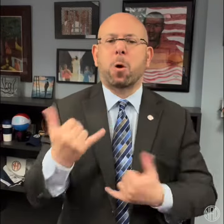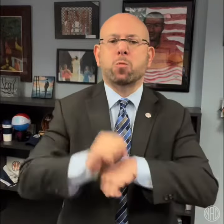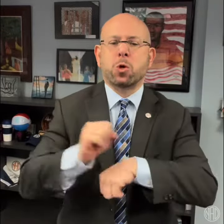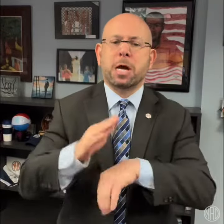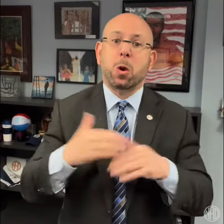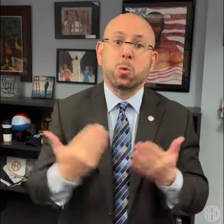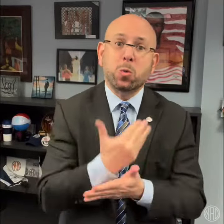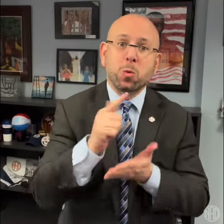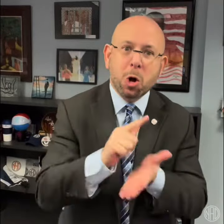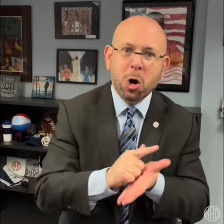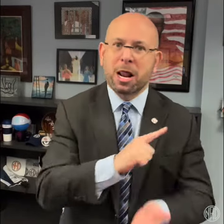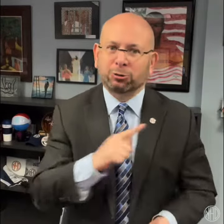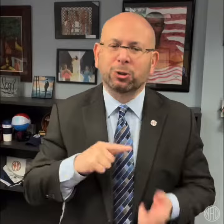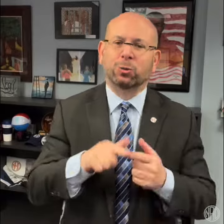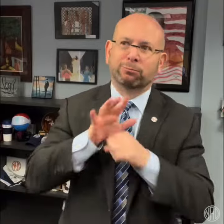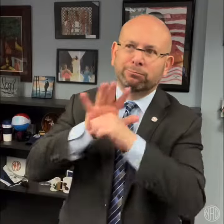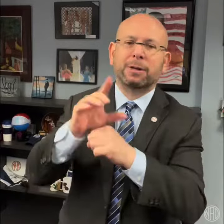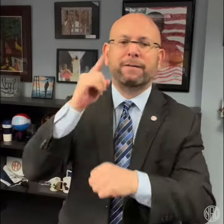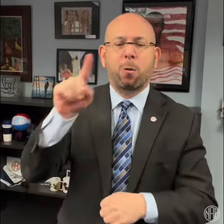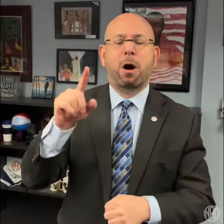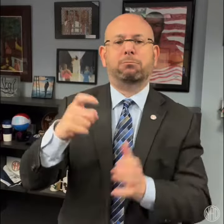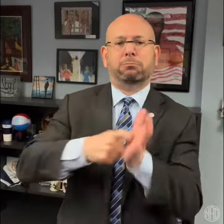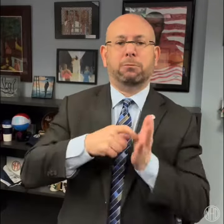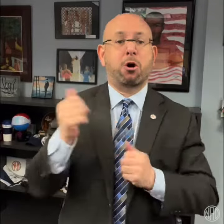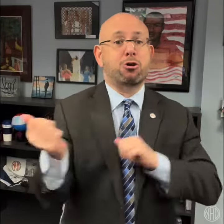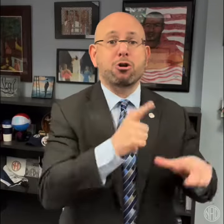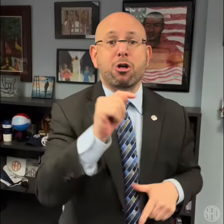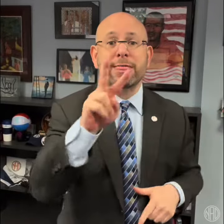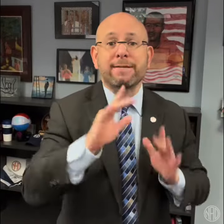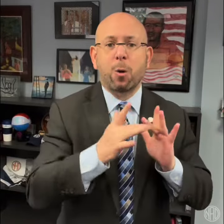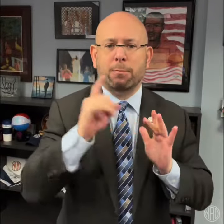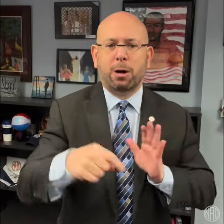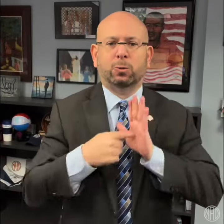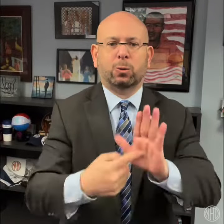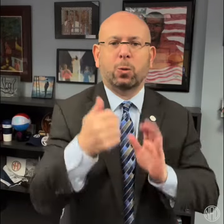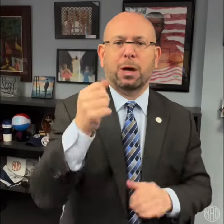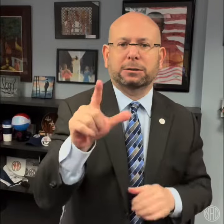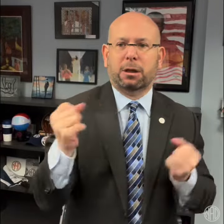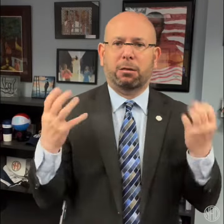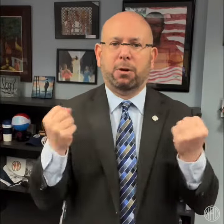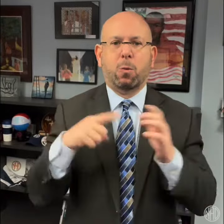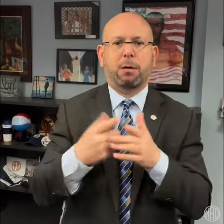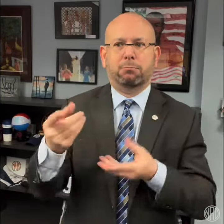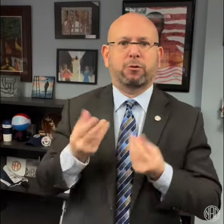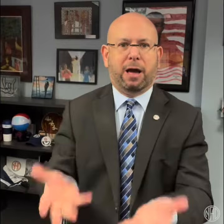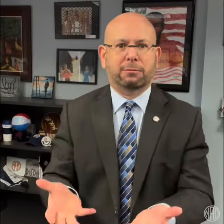We're now working on a new bill to require TV networks to show ASL while broadcasting.